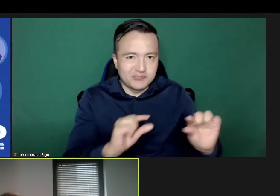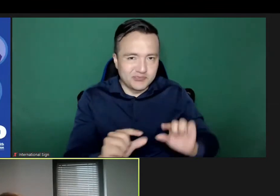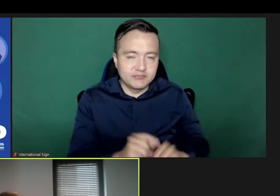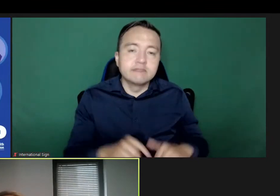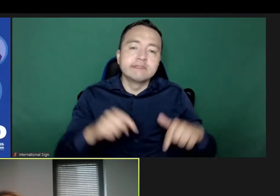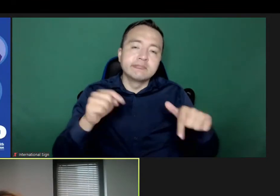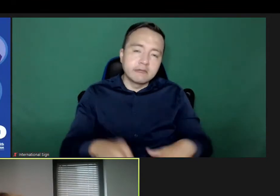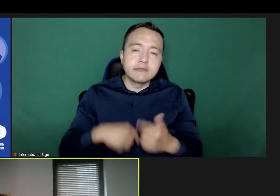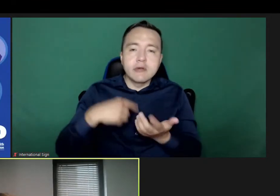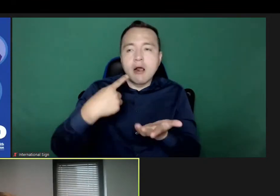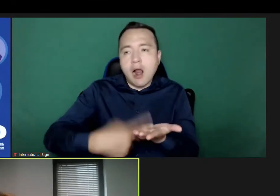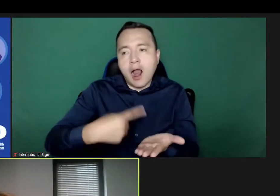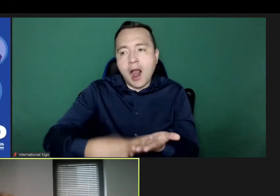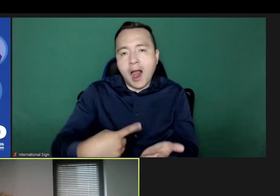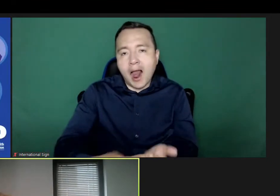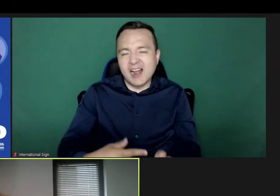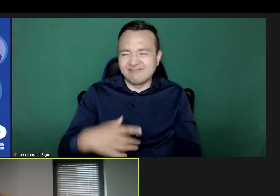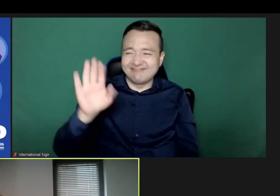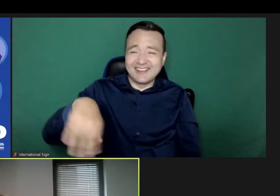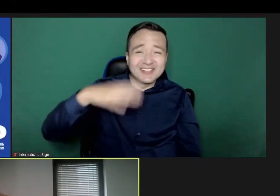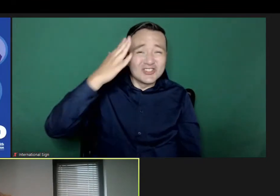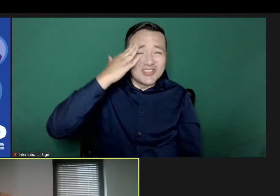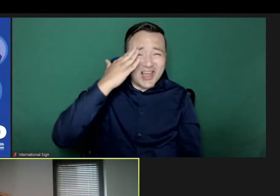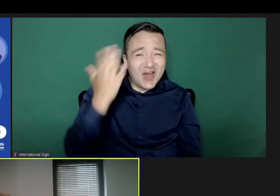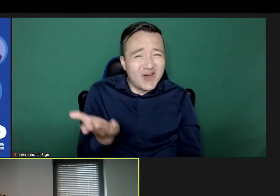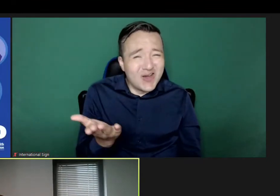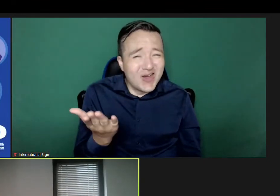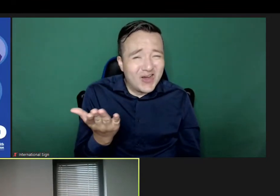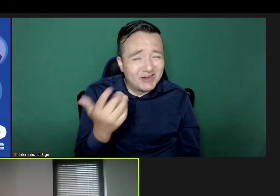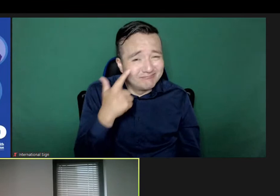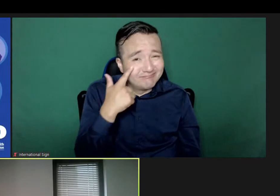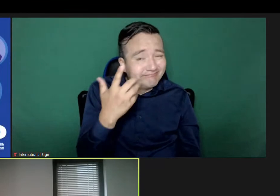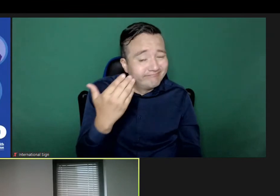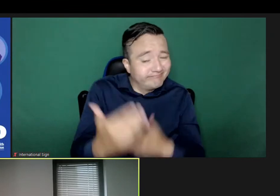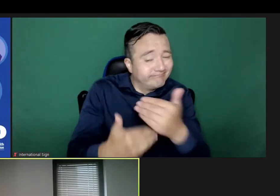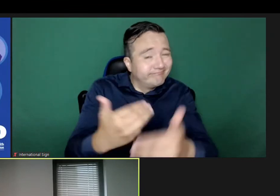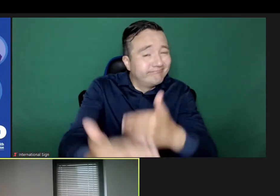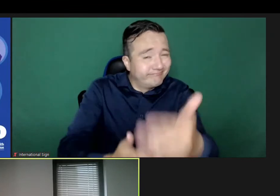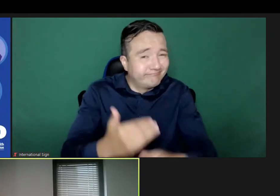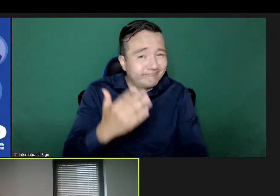Now, here it's not like we are reinventing the wheel.